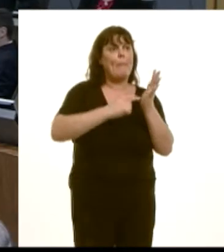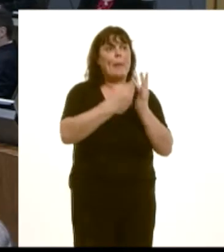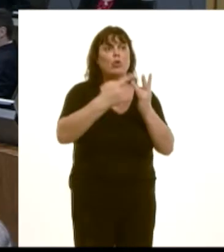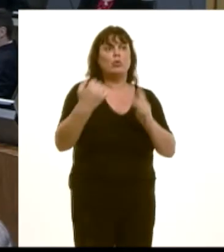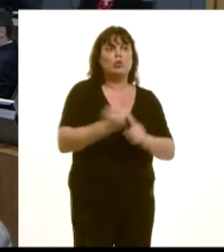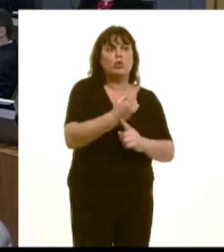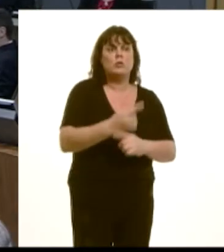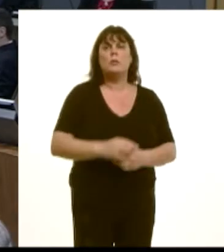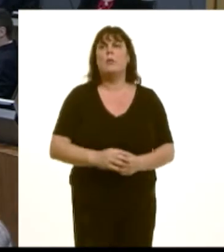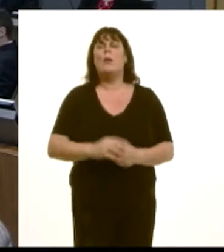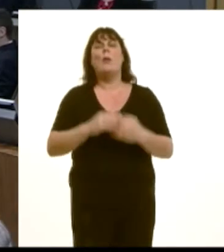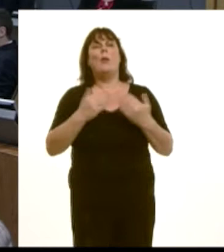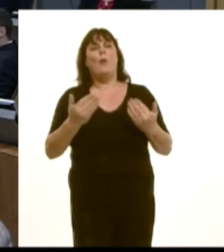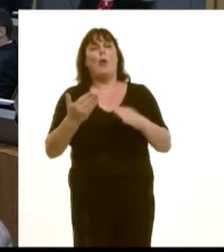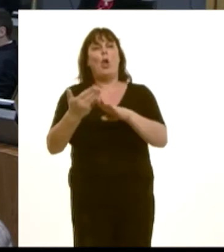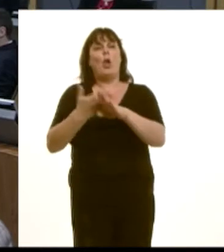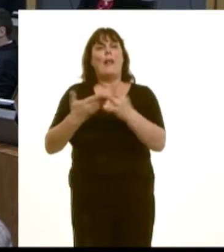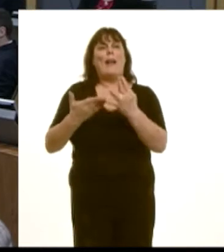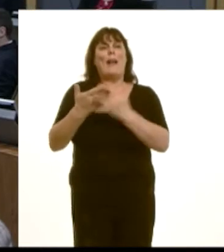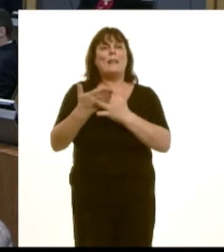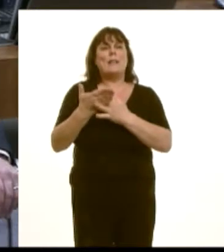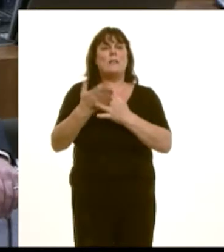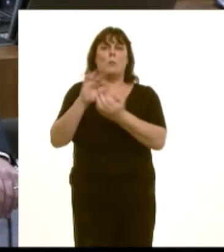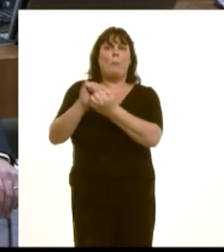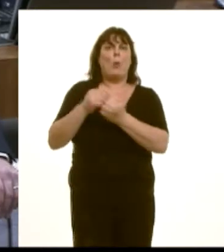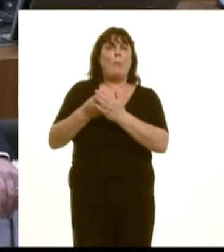at the moment is that early access is available only for the M4. Whether that is right or